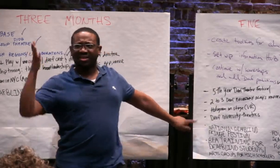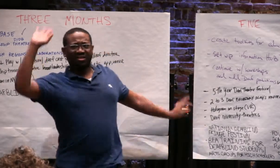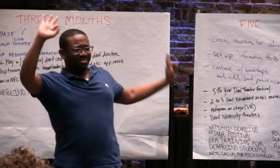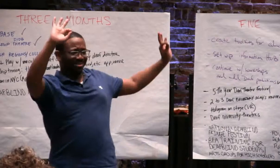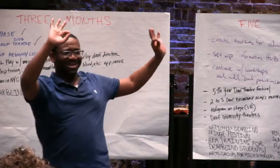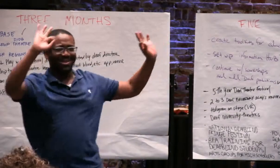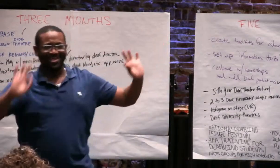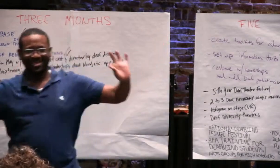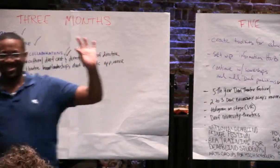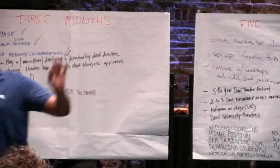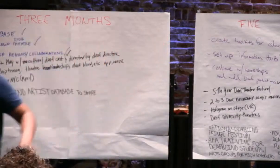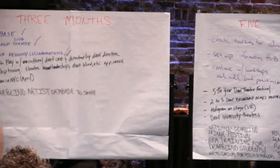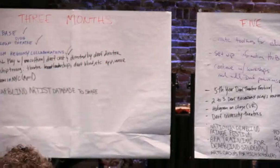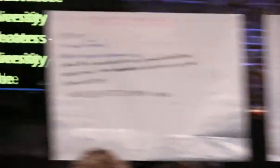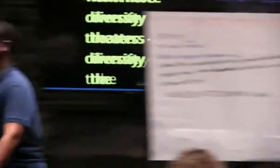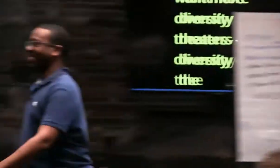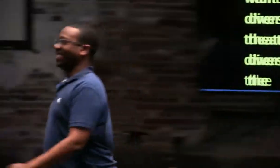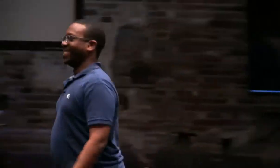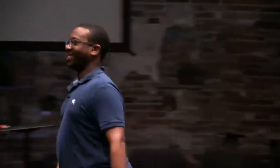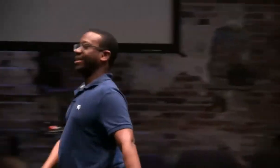But wasn't there one more? No, I'm done? I'm done, good.